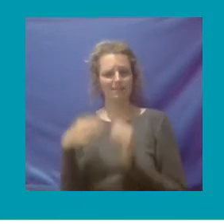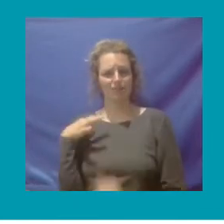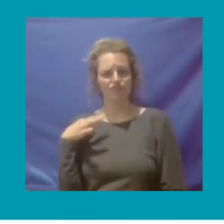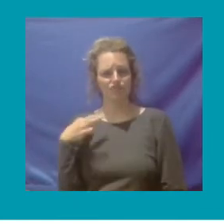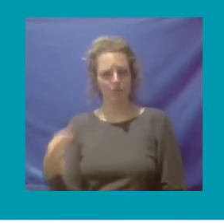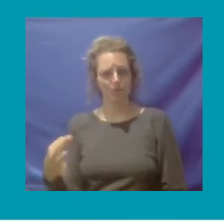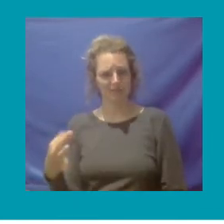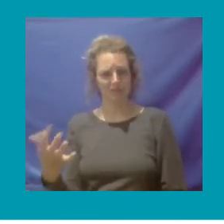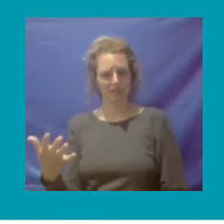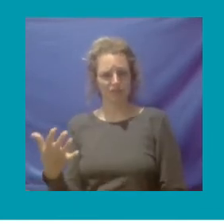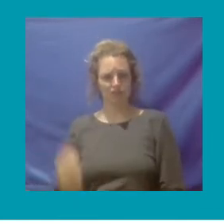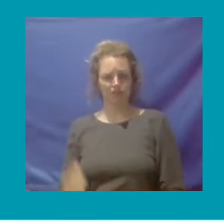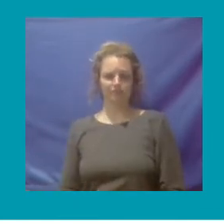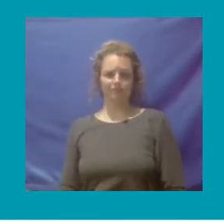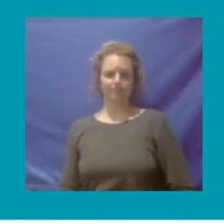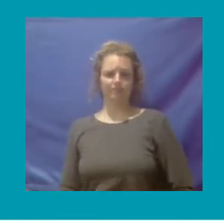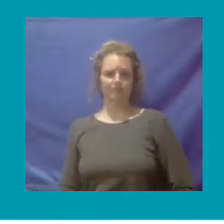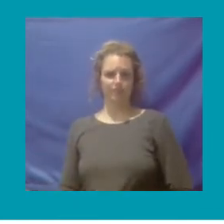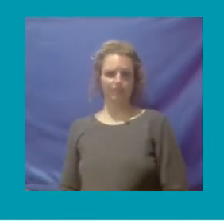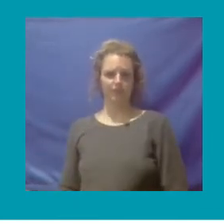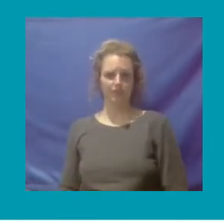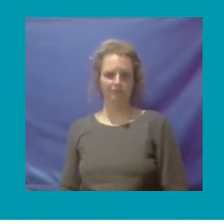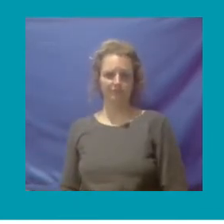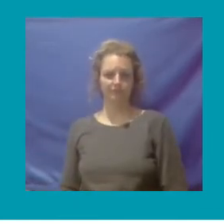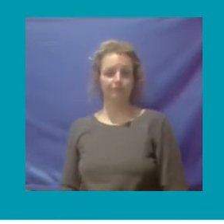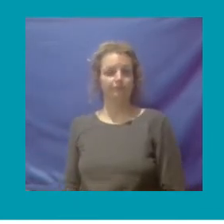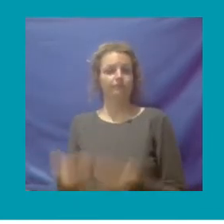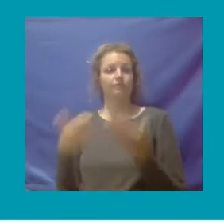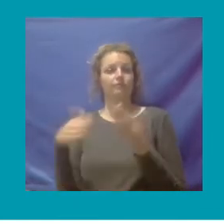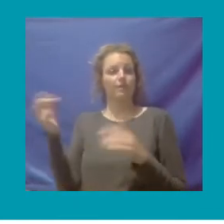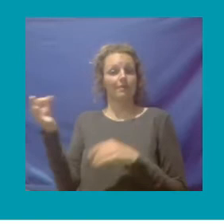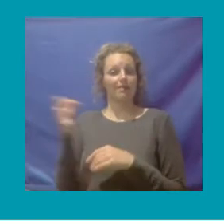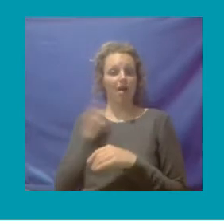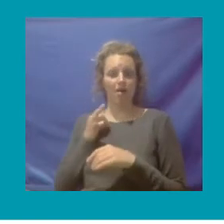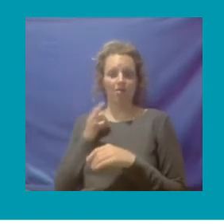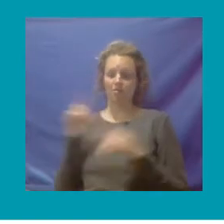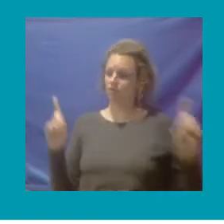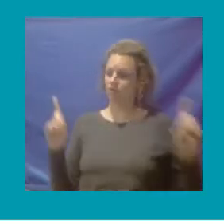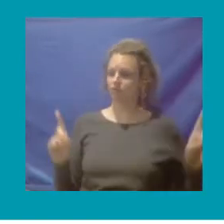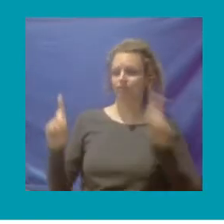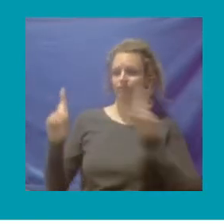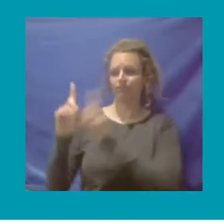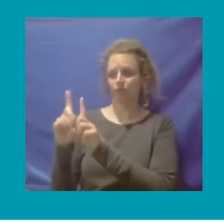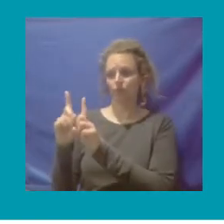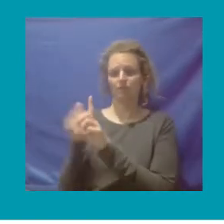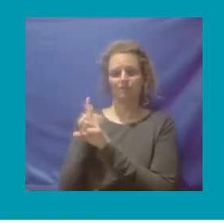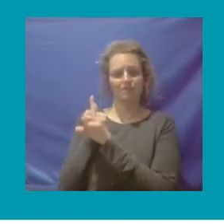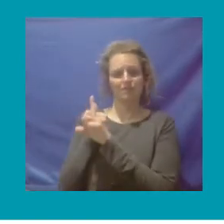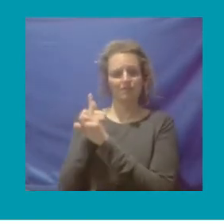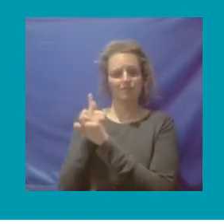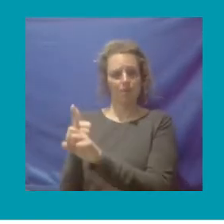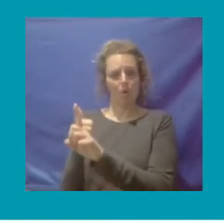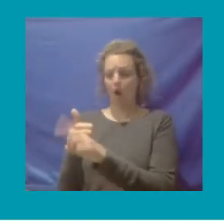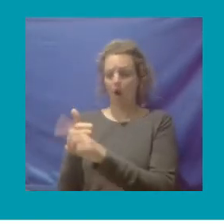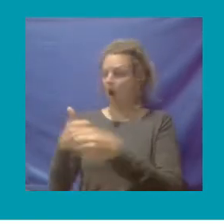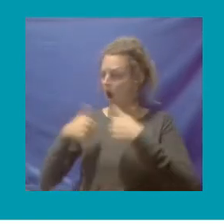who can go alongside our candidates and say 'I've done this, you can do this too' and give them that